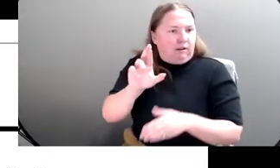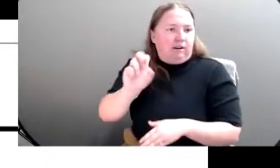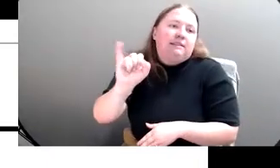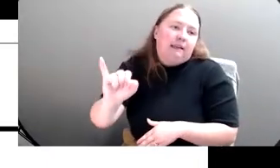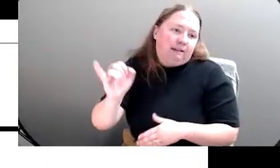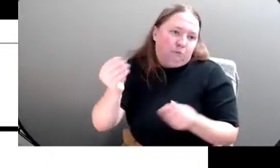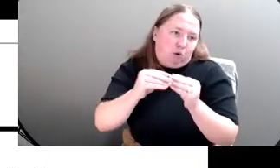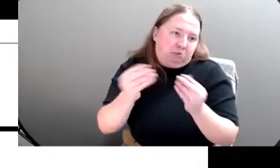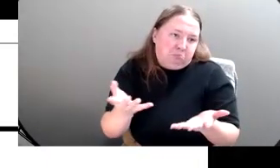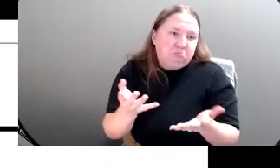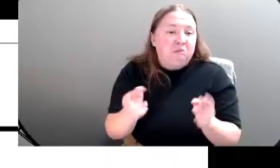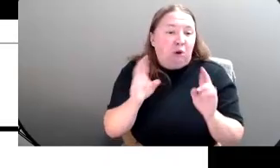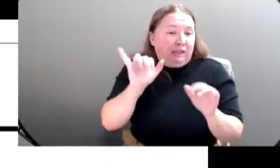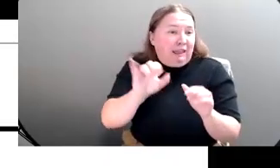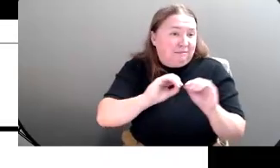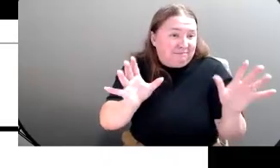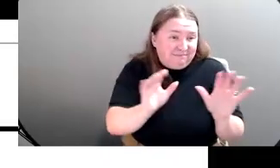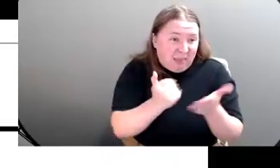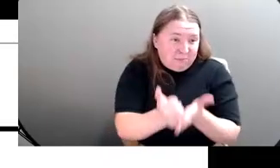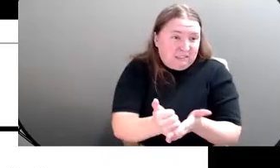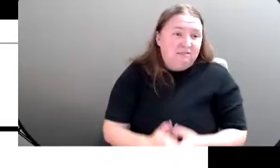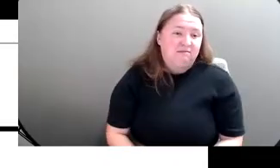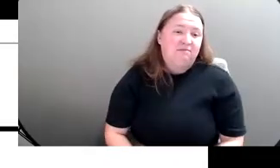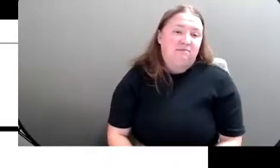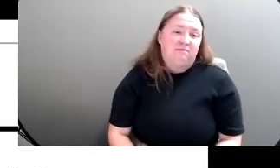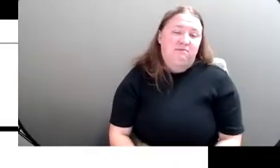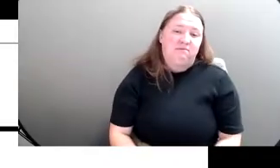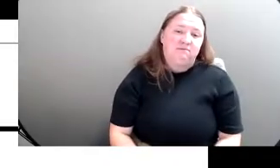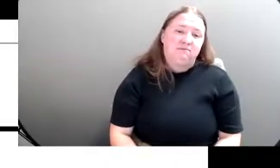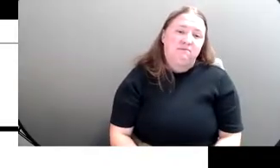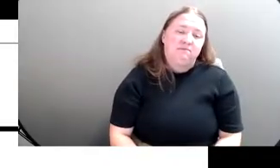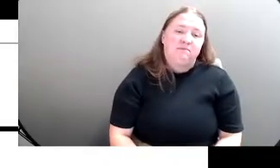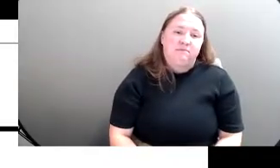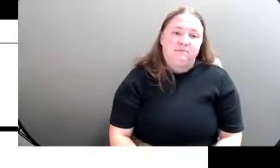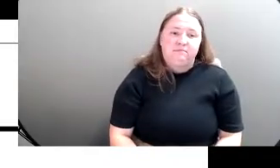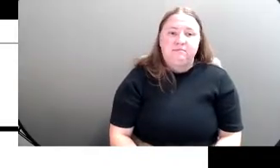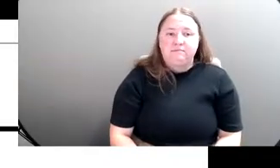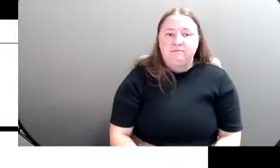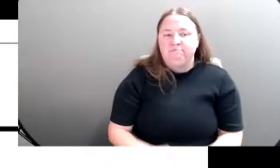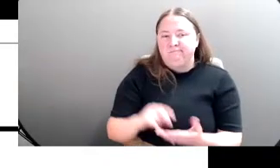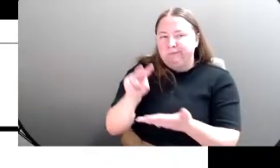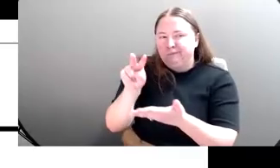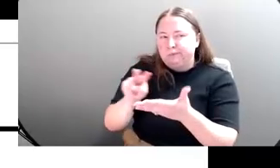Hopefully that, that that helps a little bit. Okay.